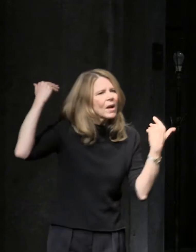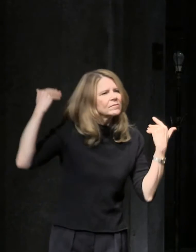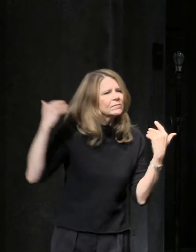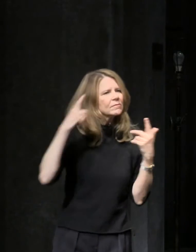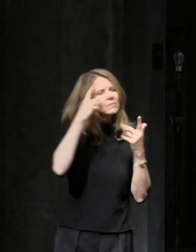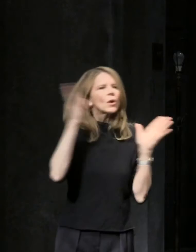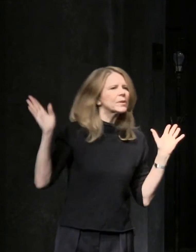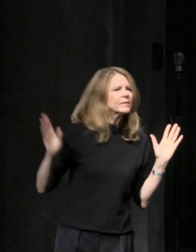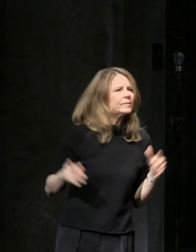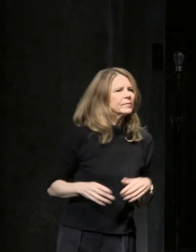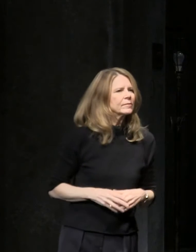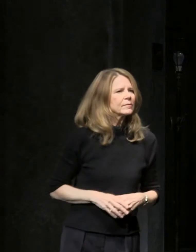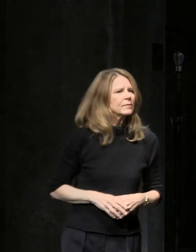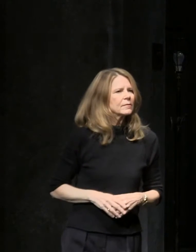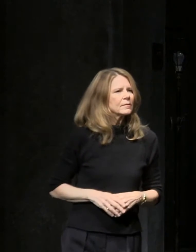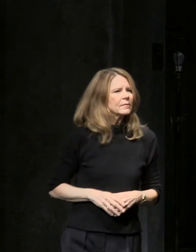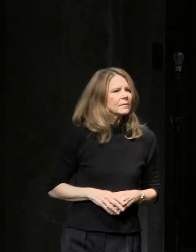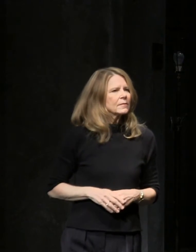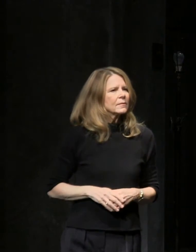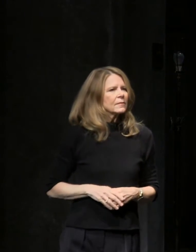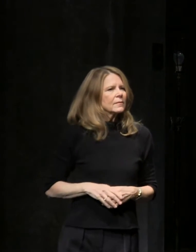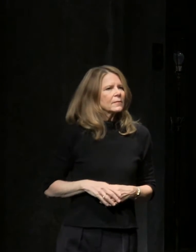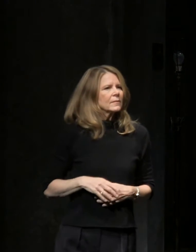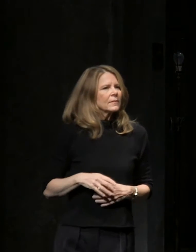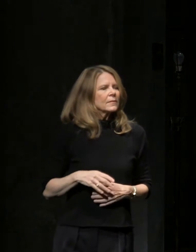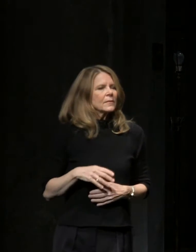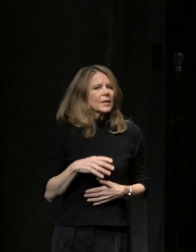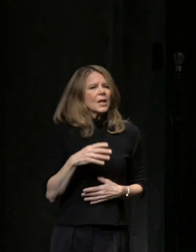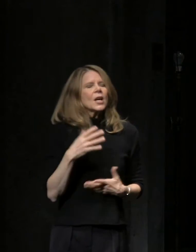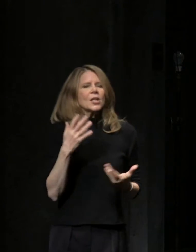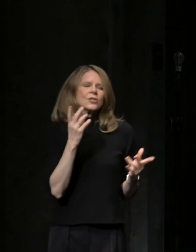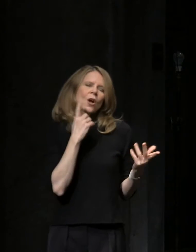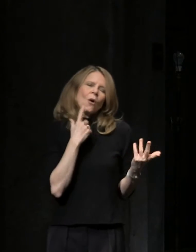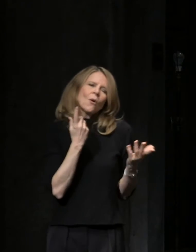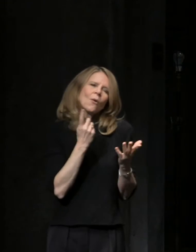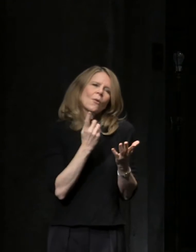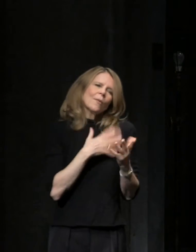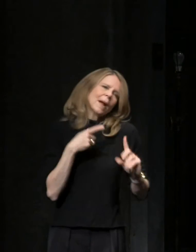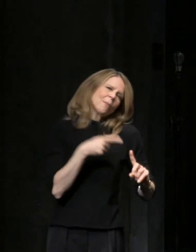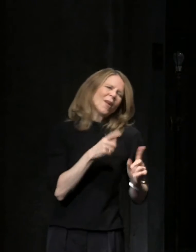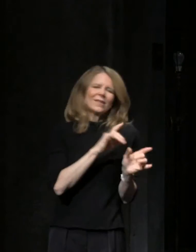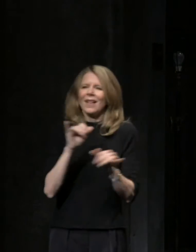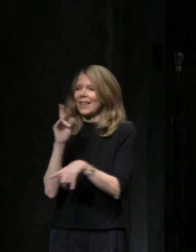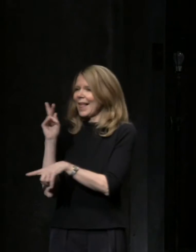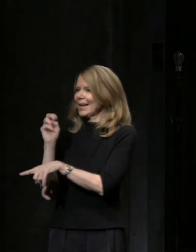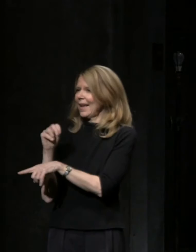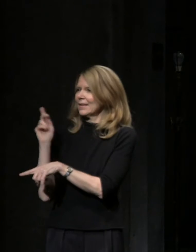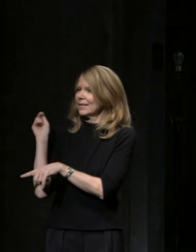say to you is that, as Ken said in his opening remarks, if you're here to learn about disability